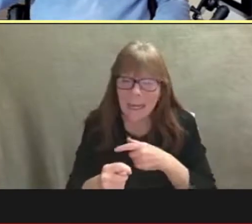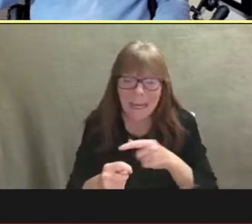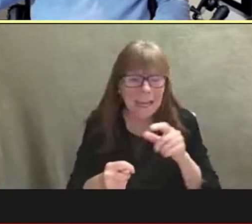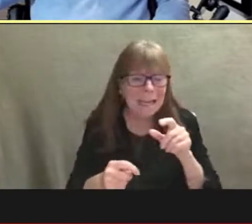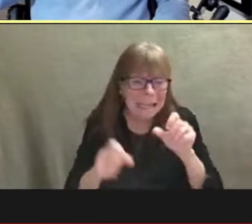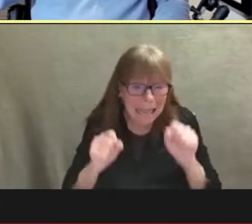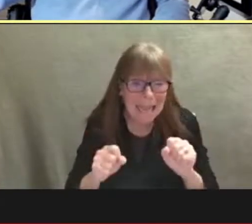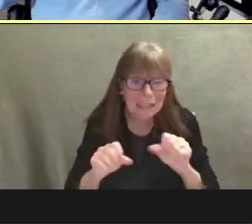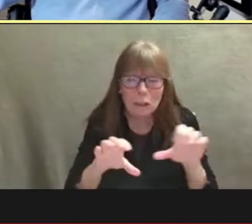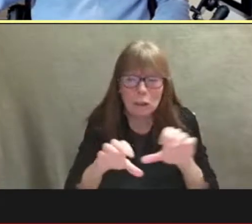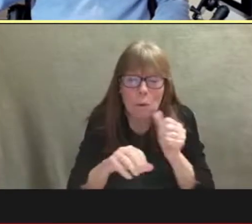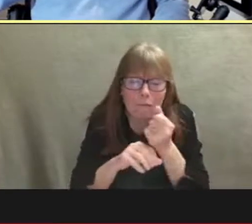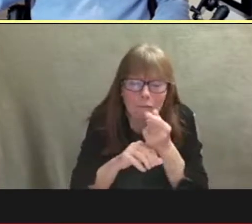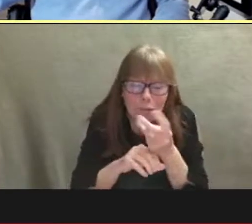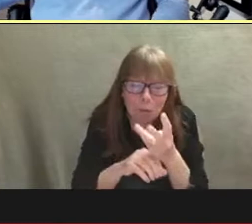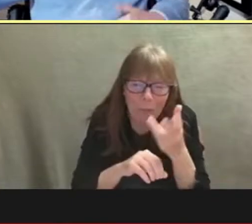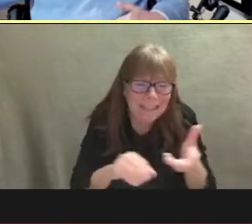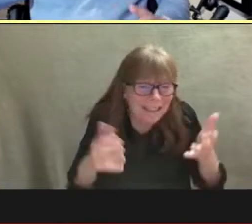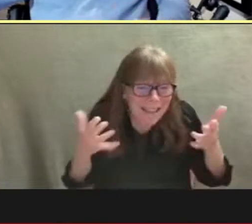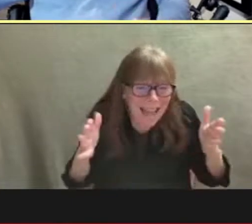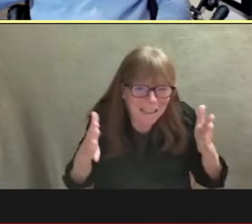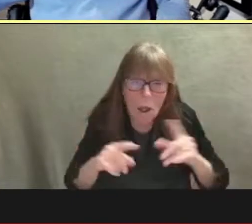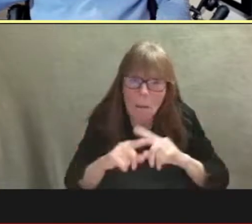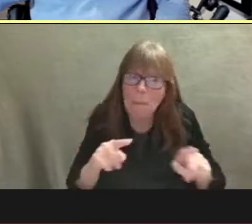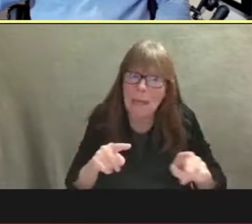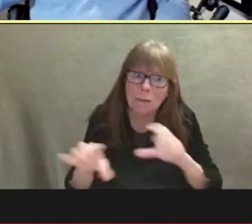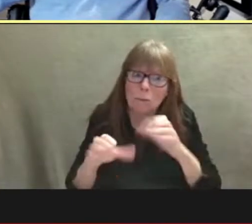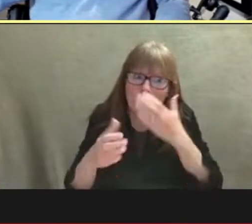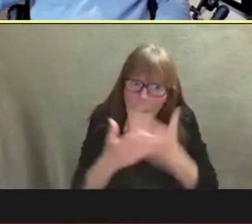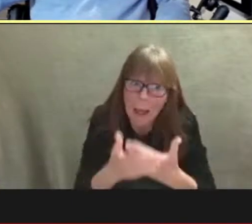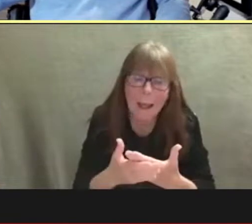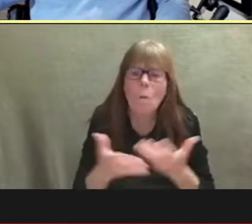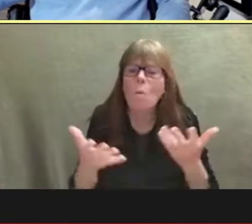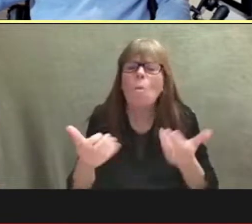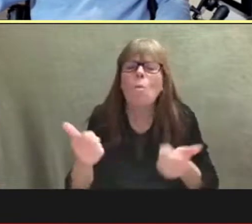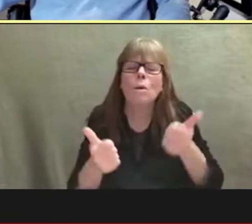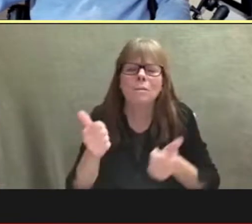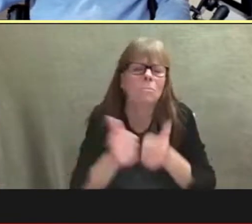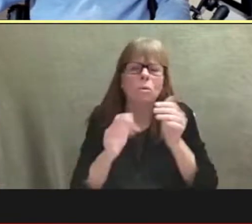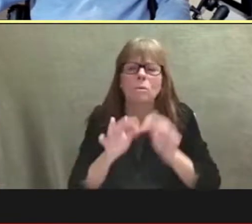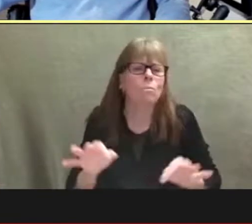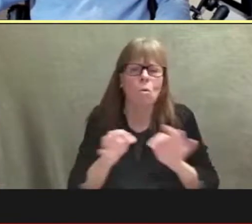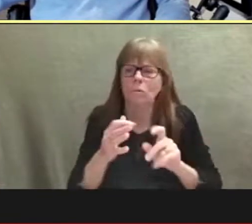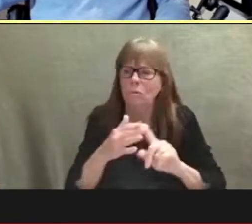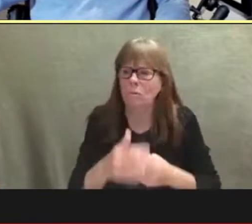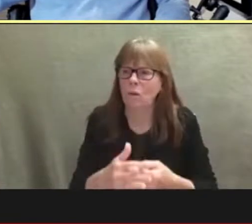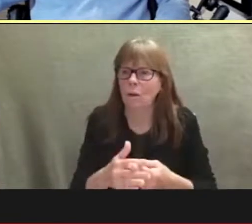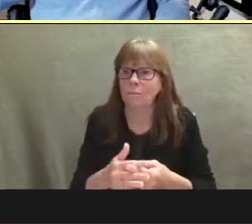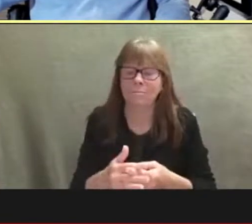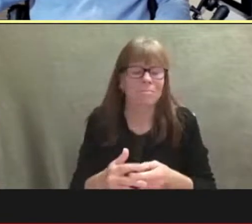what would those be most important to start with? And unequivocally, there was broad consensus